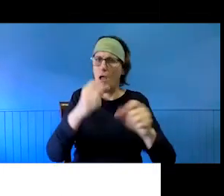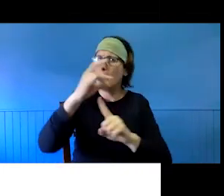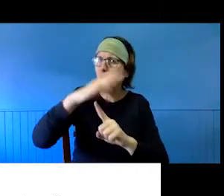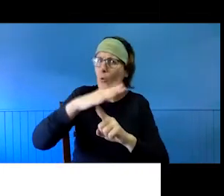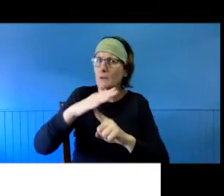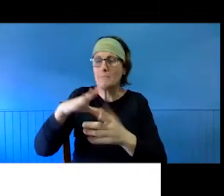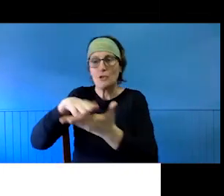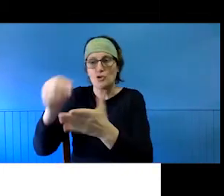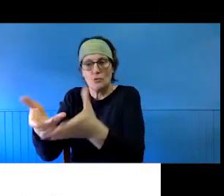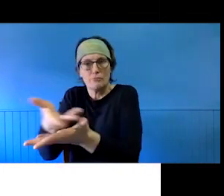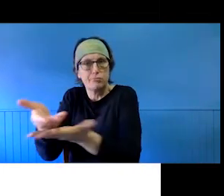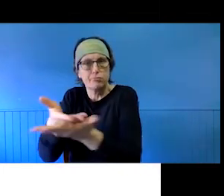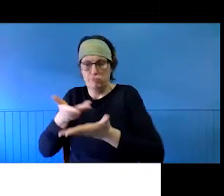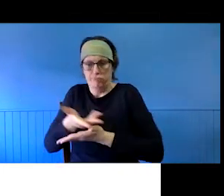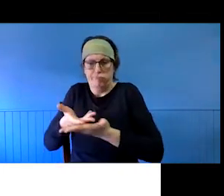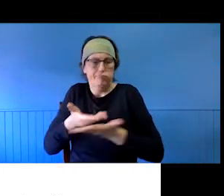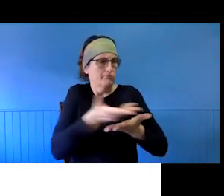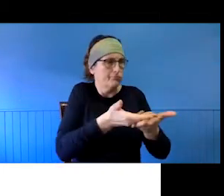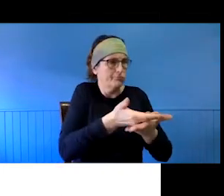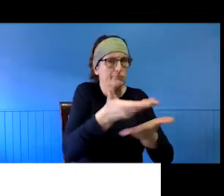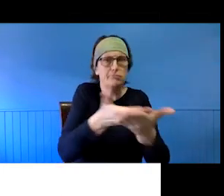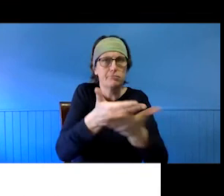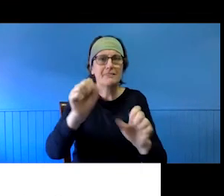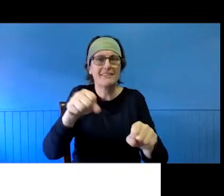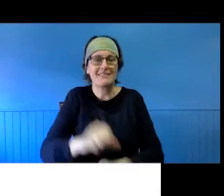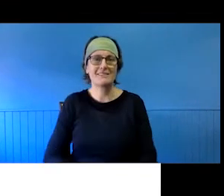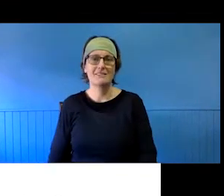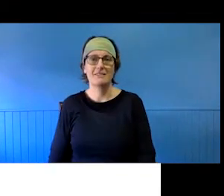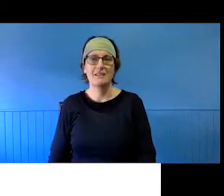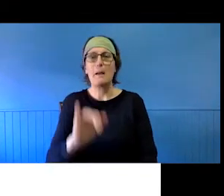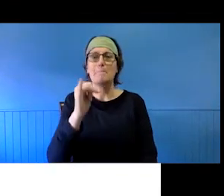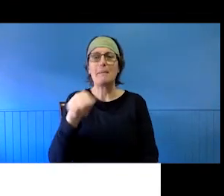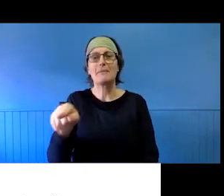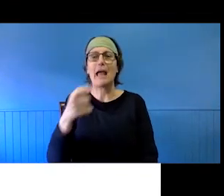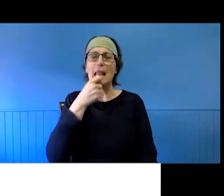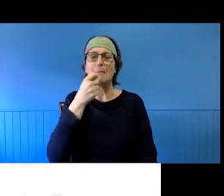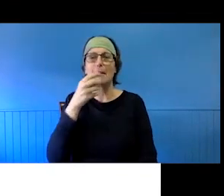time to chat as well. There might be a little bot of loss leader time in